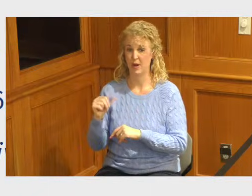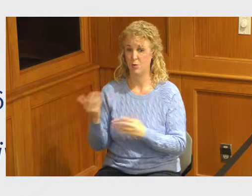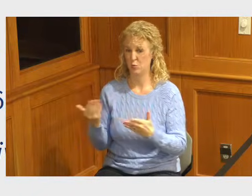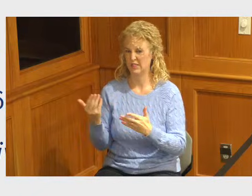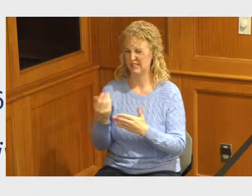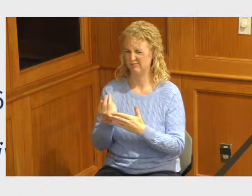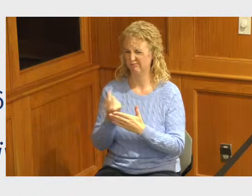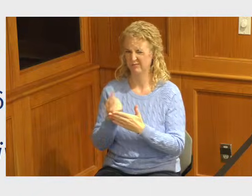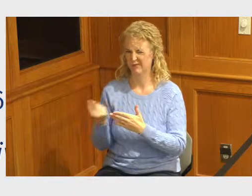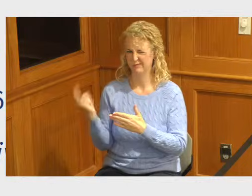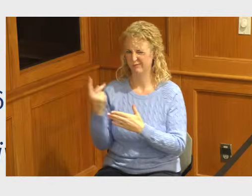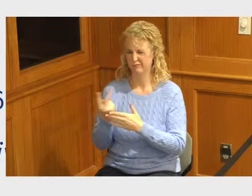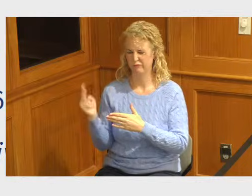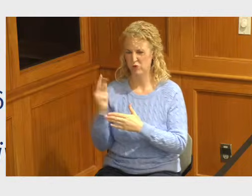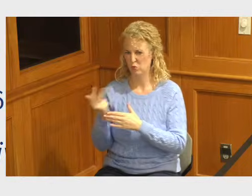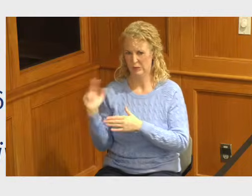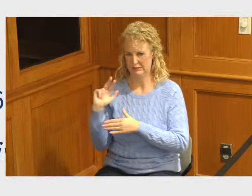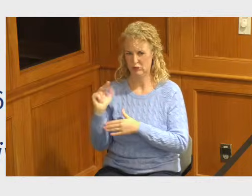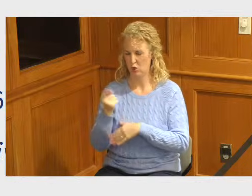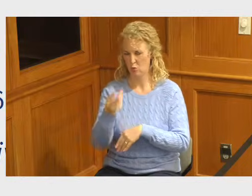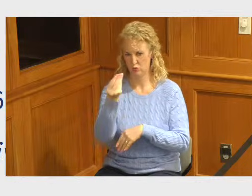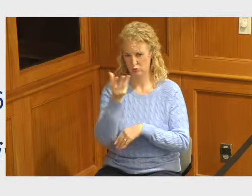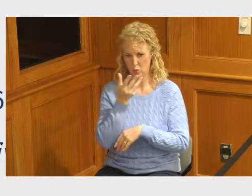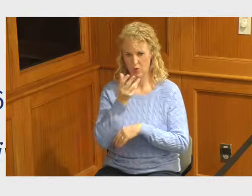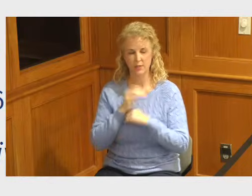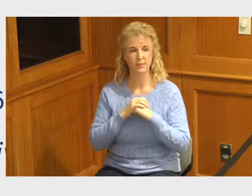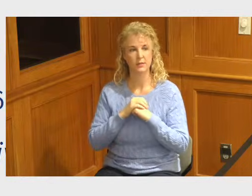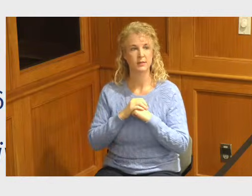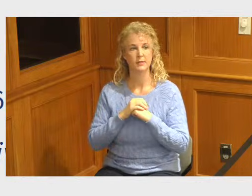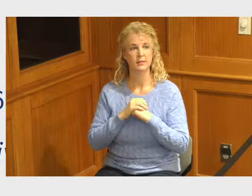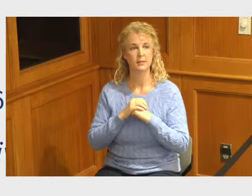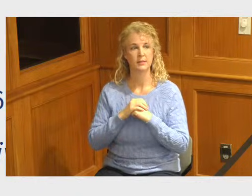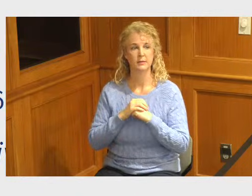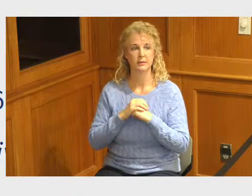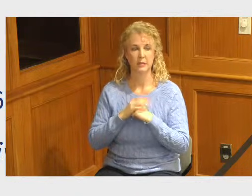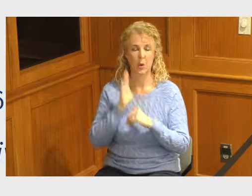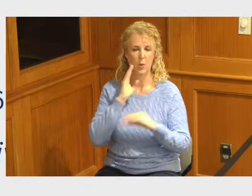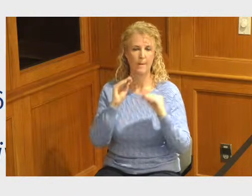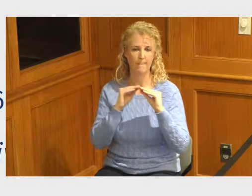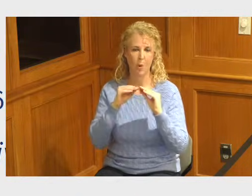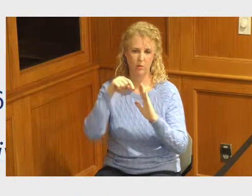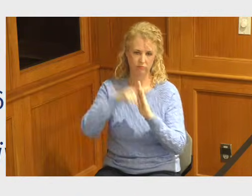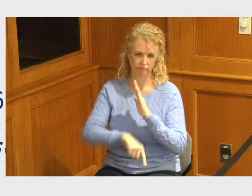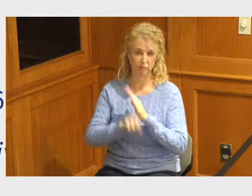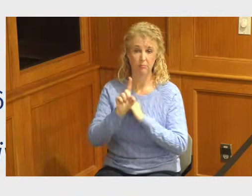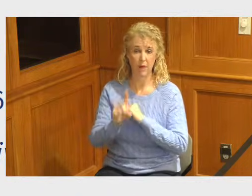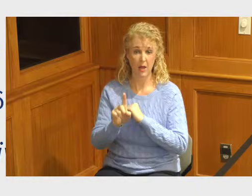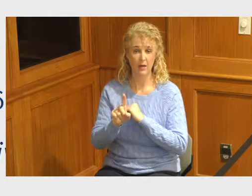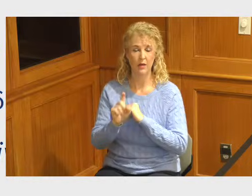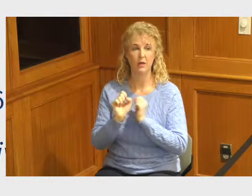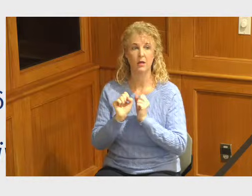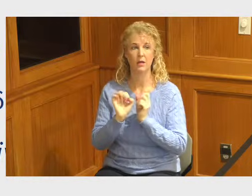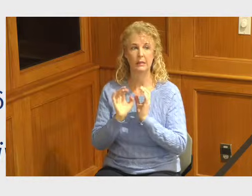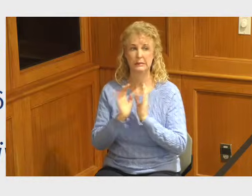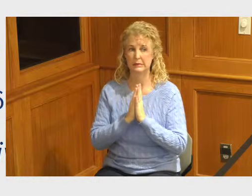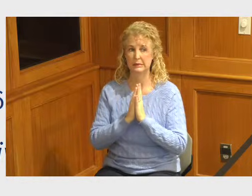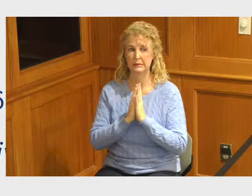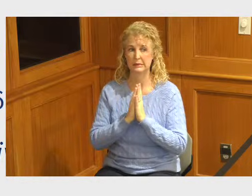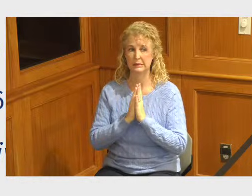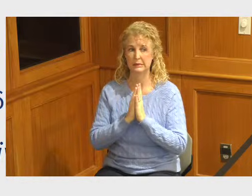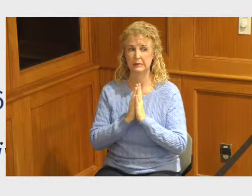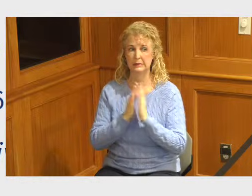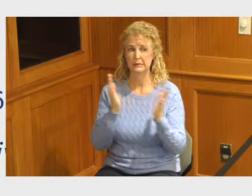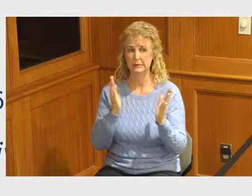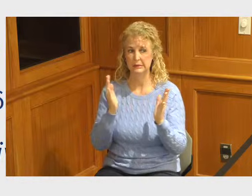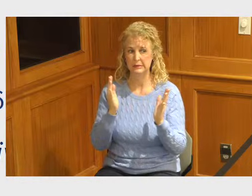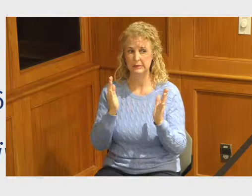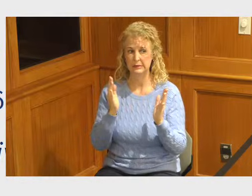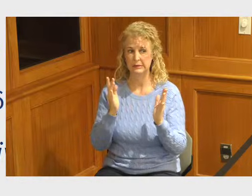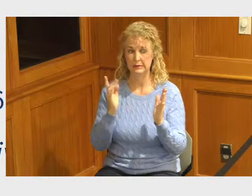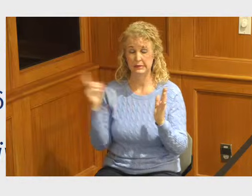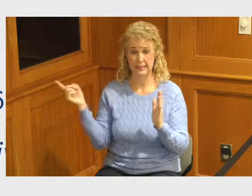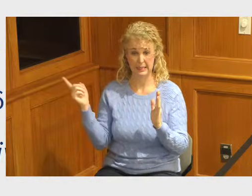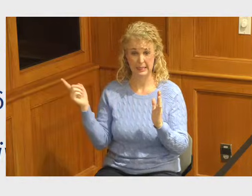the idea he brought you all a couple weeks ago. Talk more in depth about that idea. um he I want